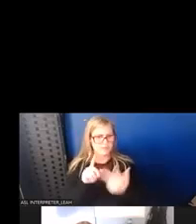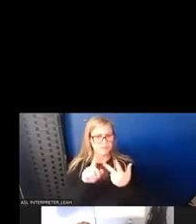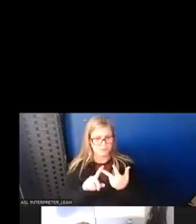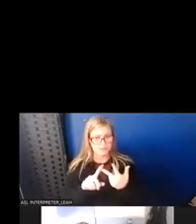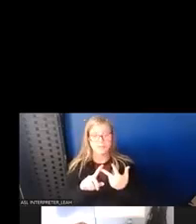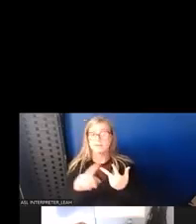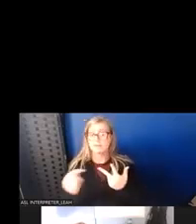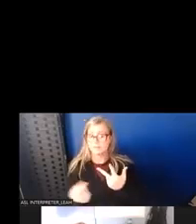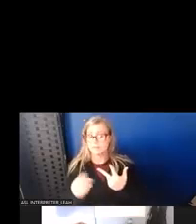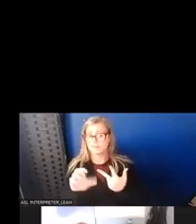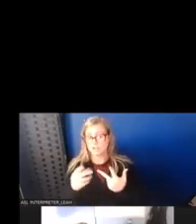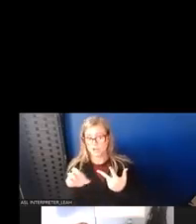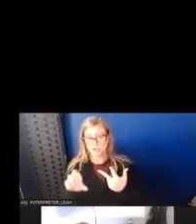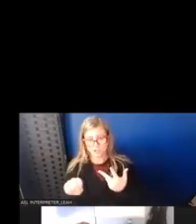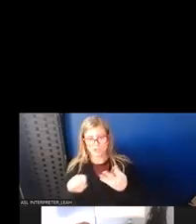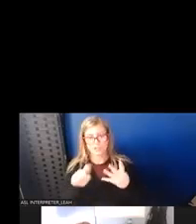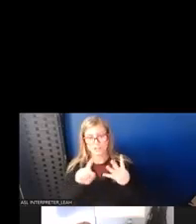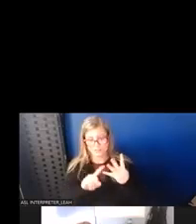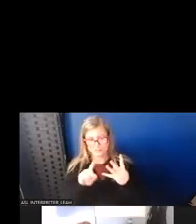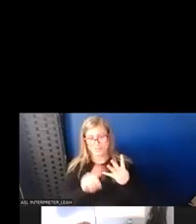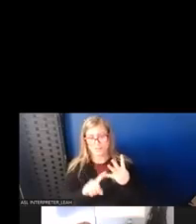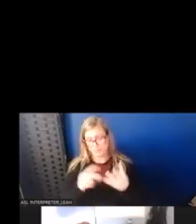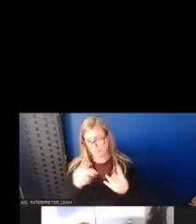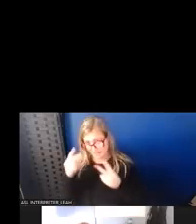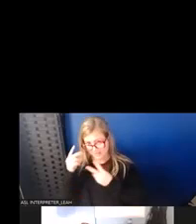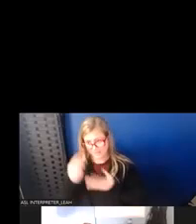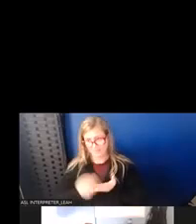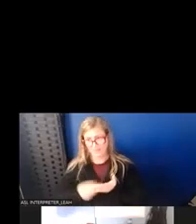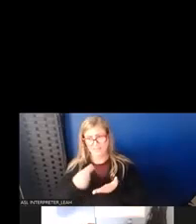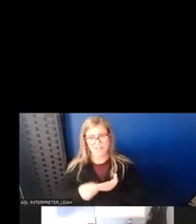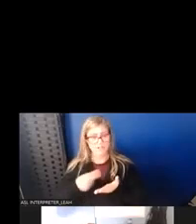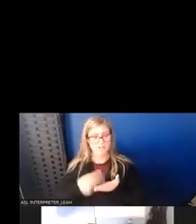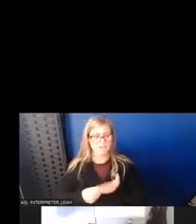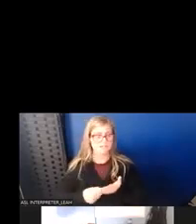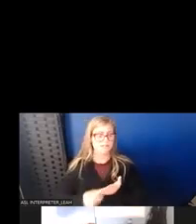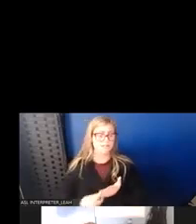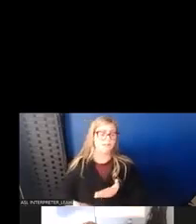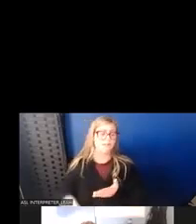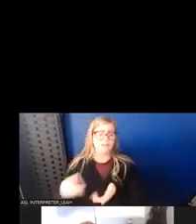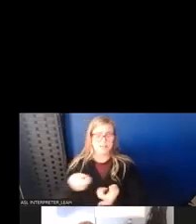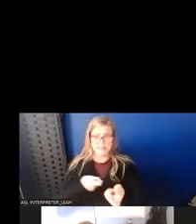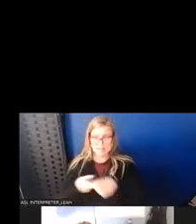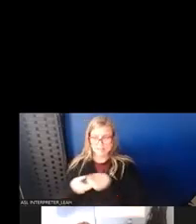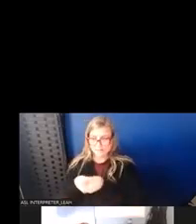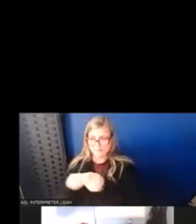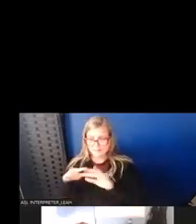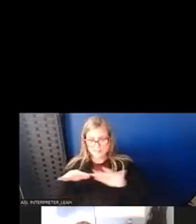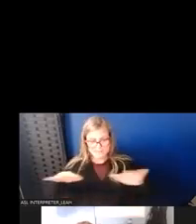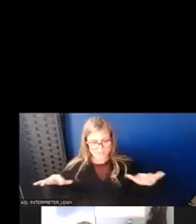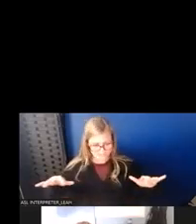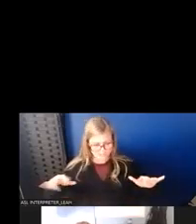Engage in reflective discussions. Elicit diverse and field views.